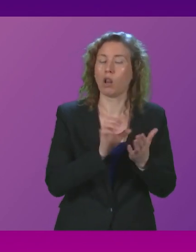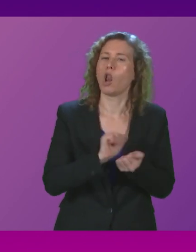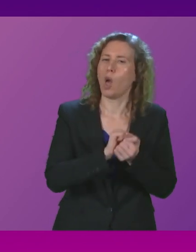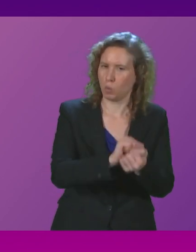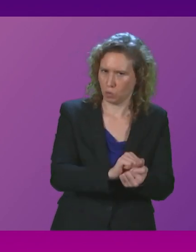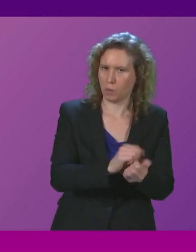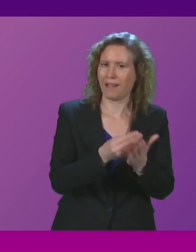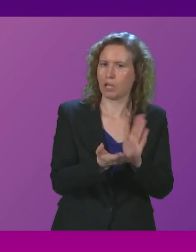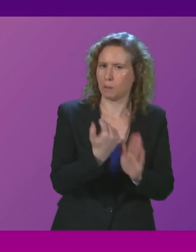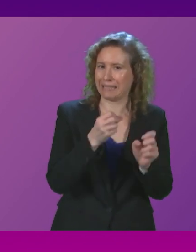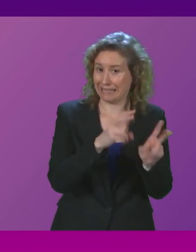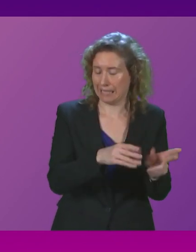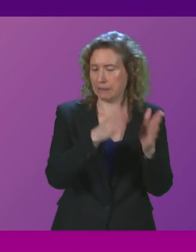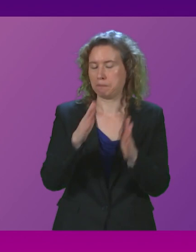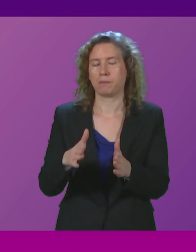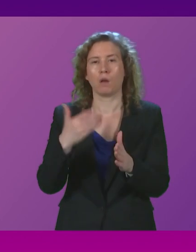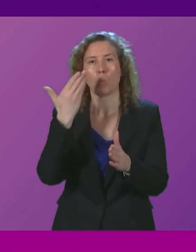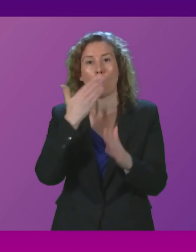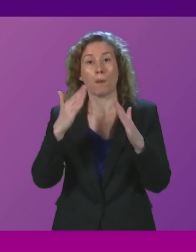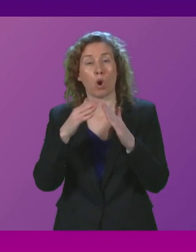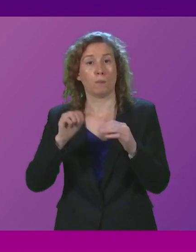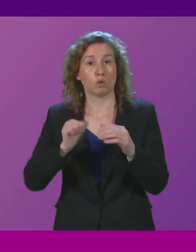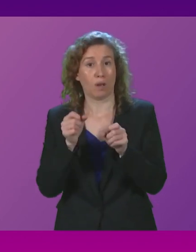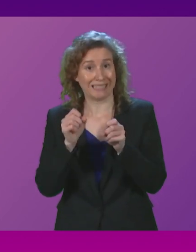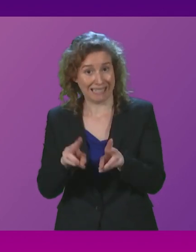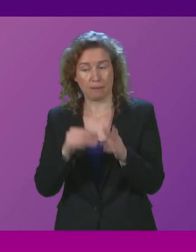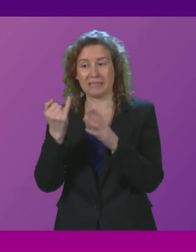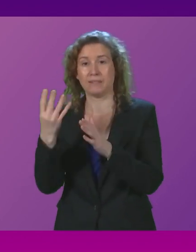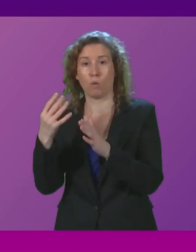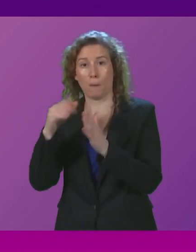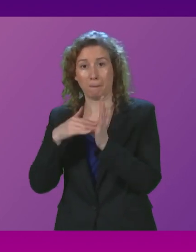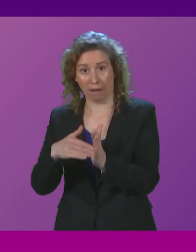million for the warmer homes Scotland scheme and £64 million for area-based schemes.